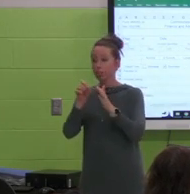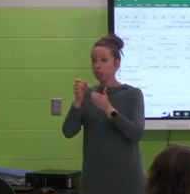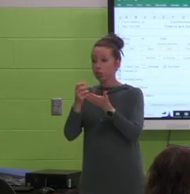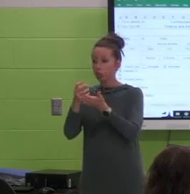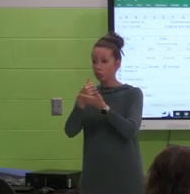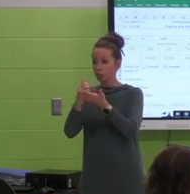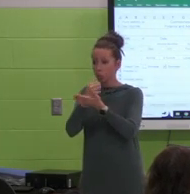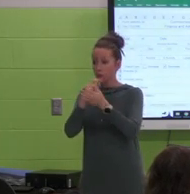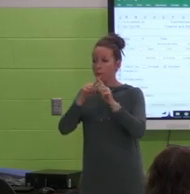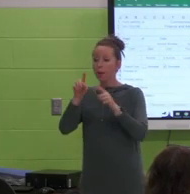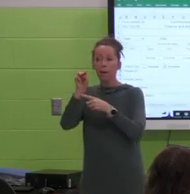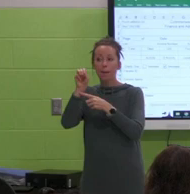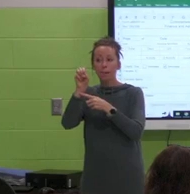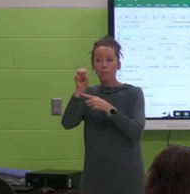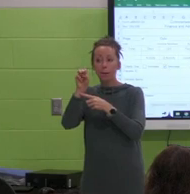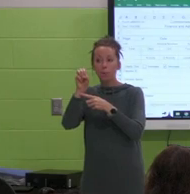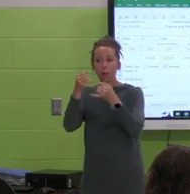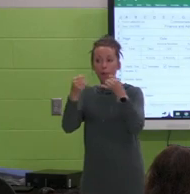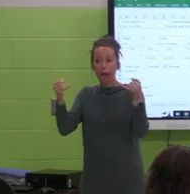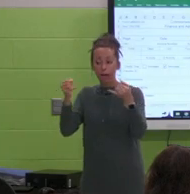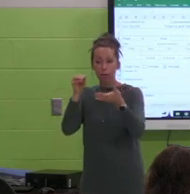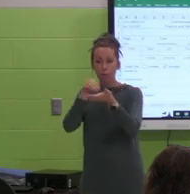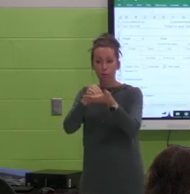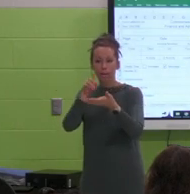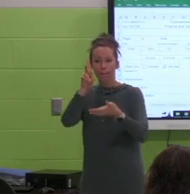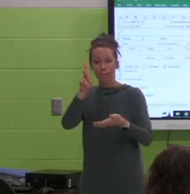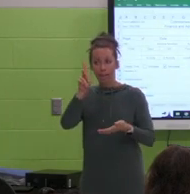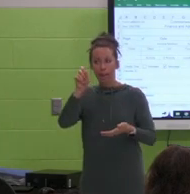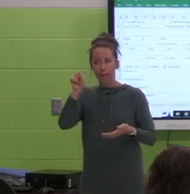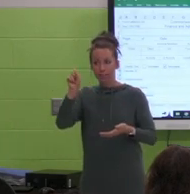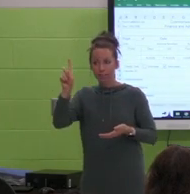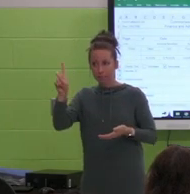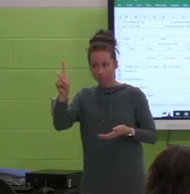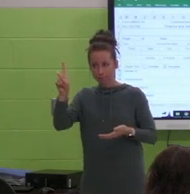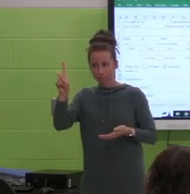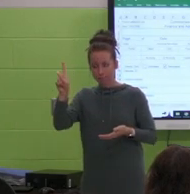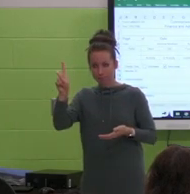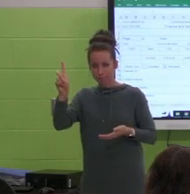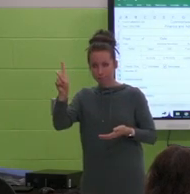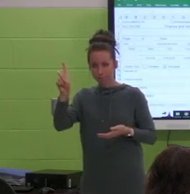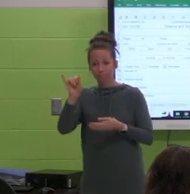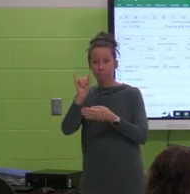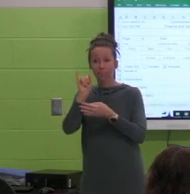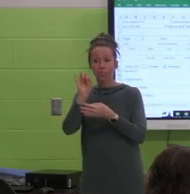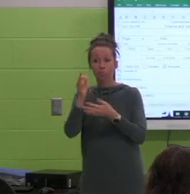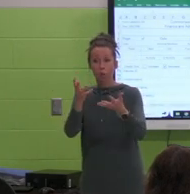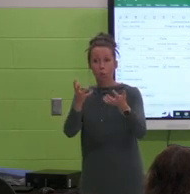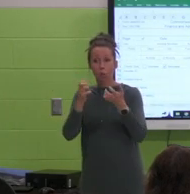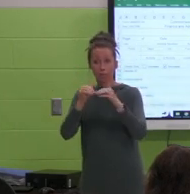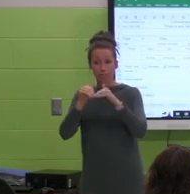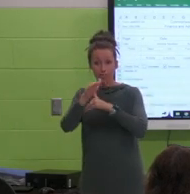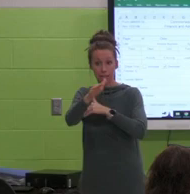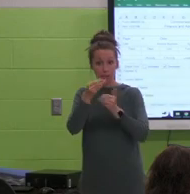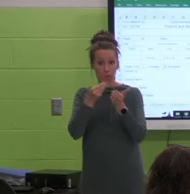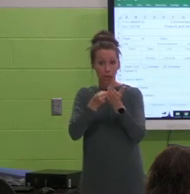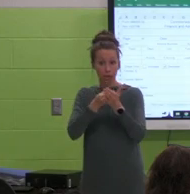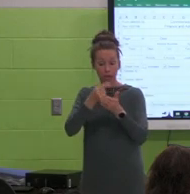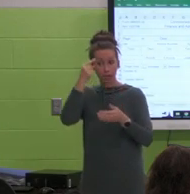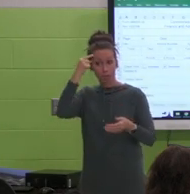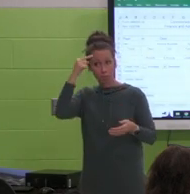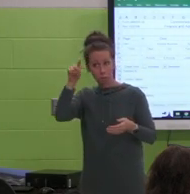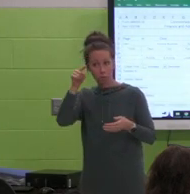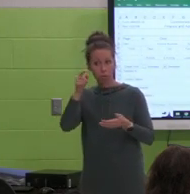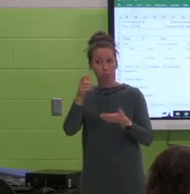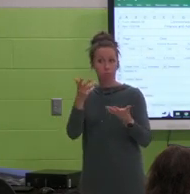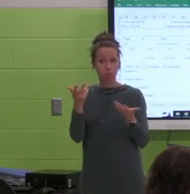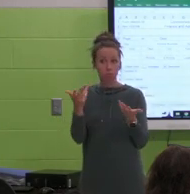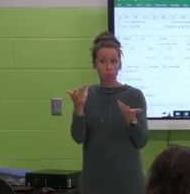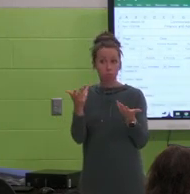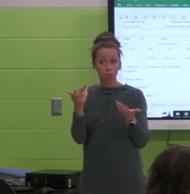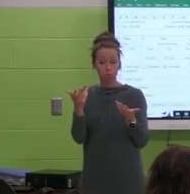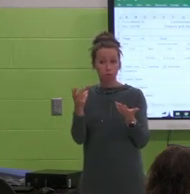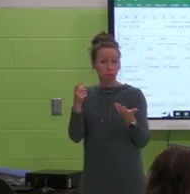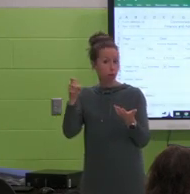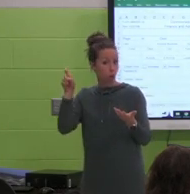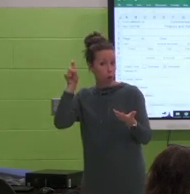KSD now if they want to send money for some type of like a cochlear device or